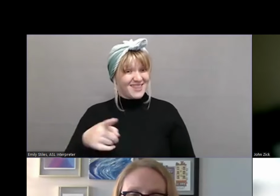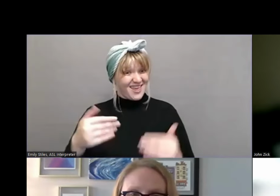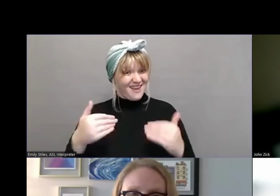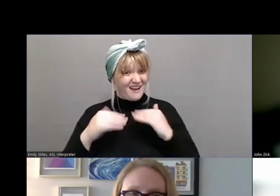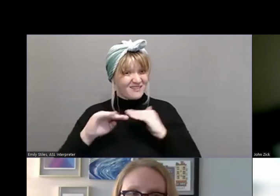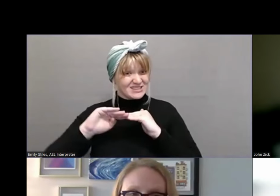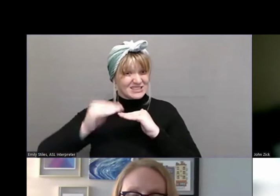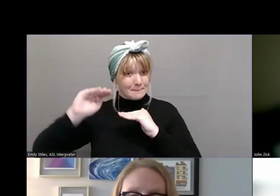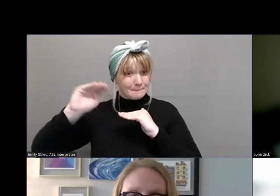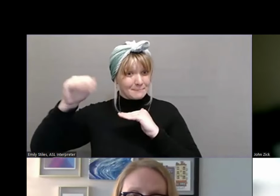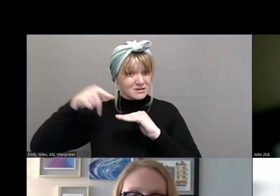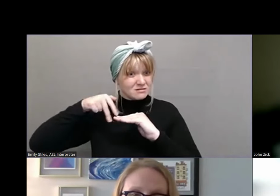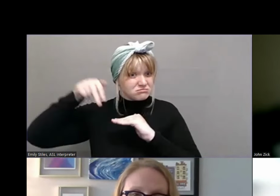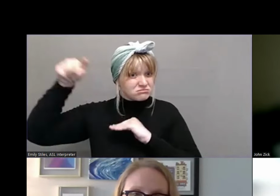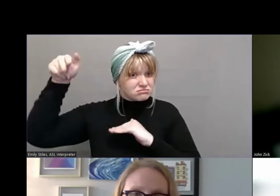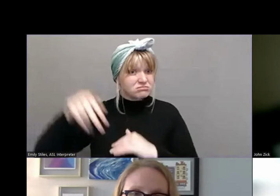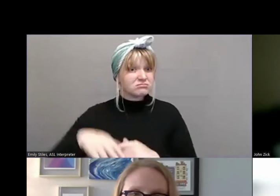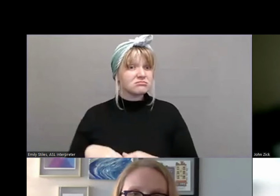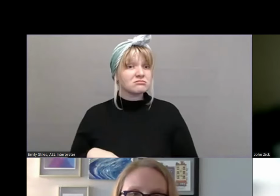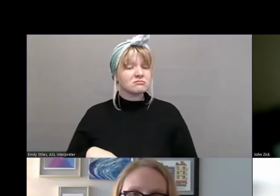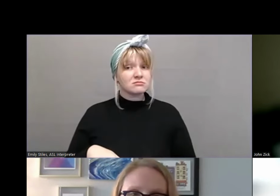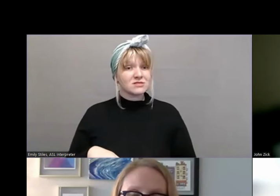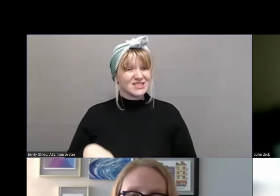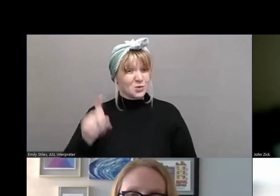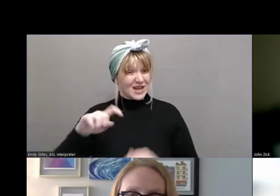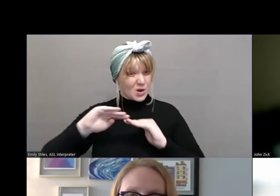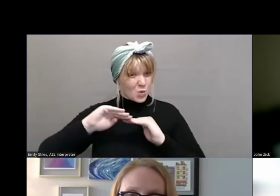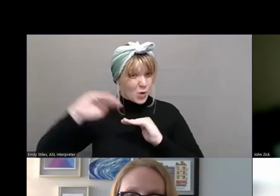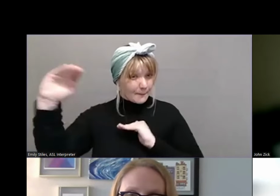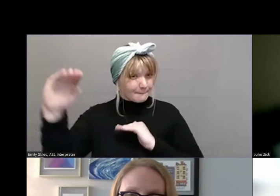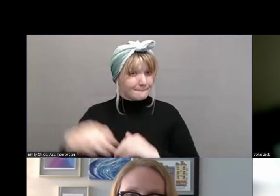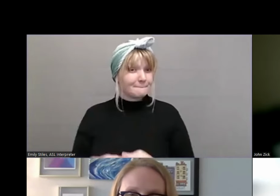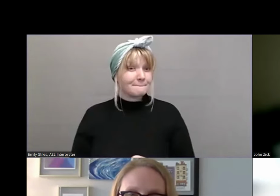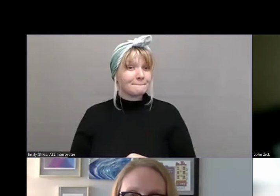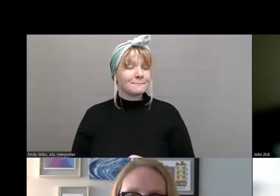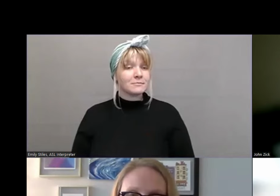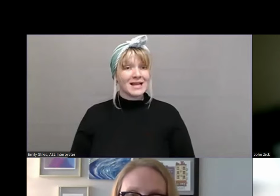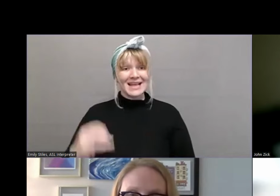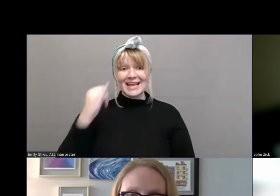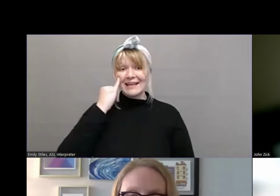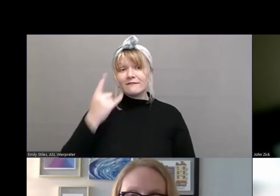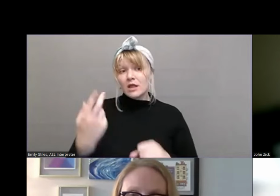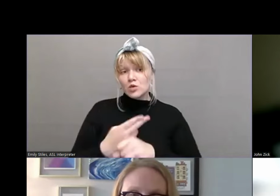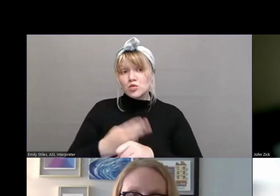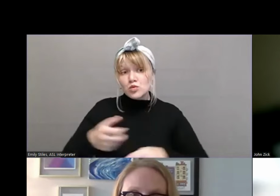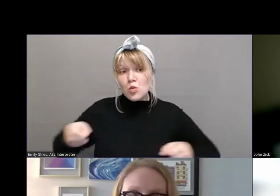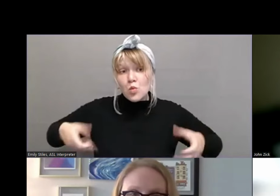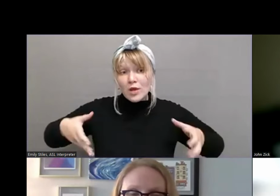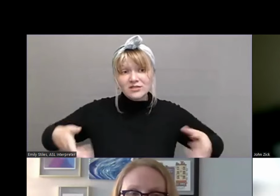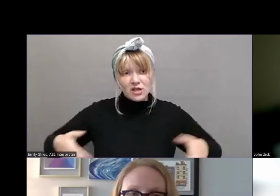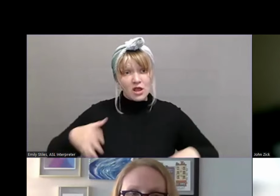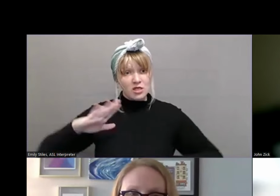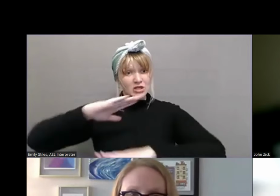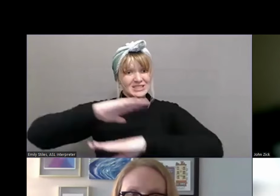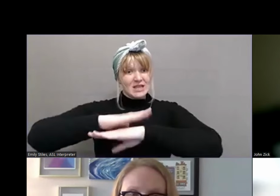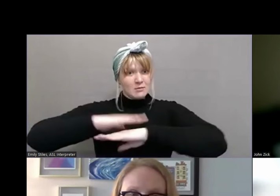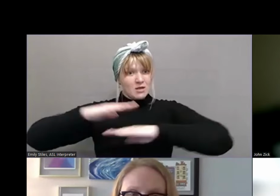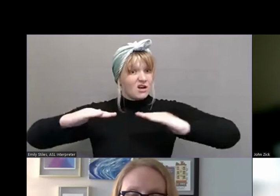Does there need to be a ramp? How high are the counters if they are in a wheelchair? Are they able to get at these different things?